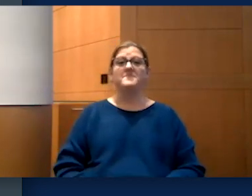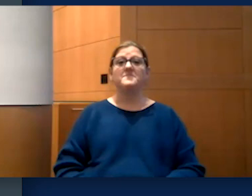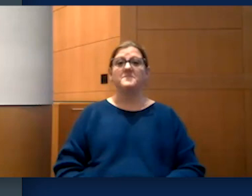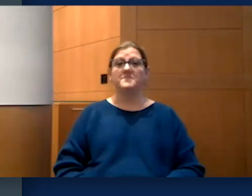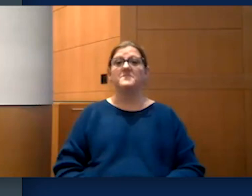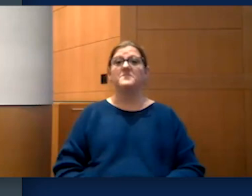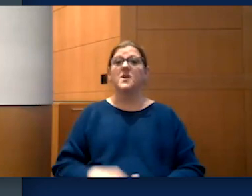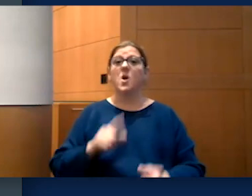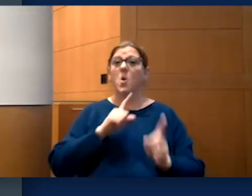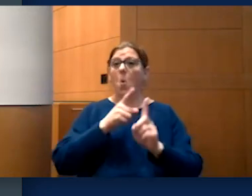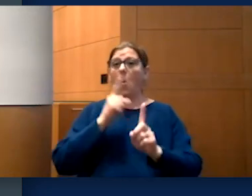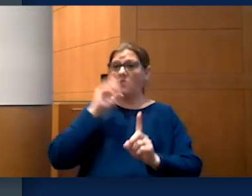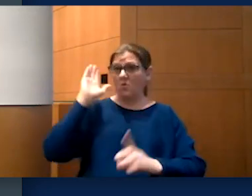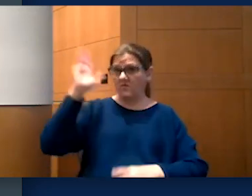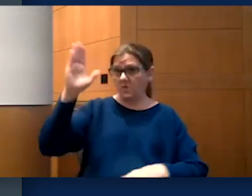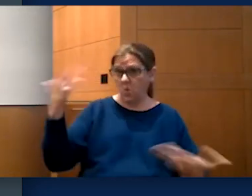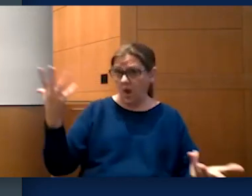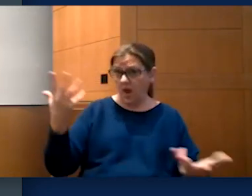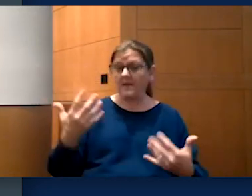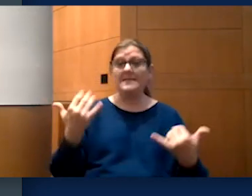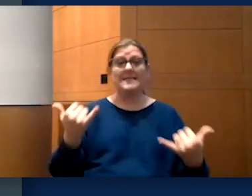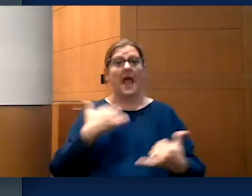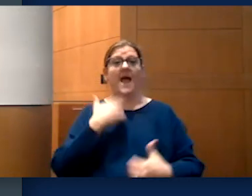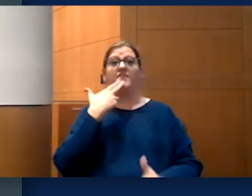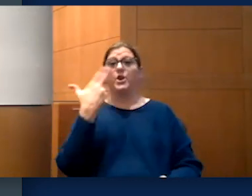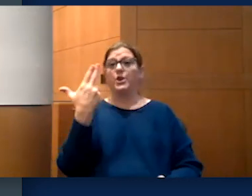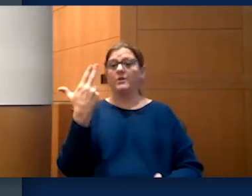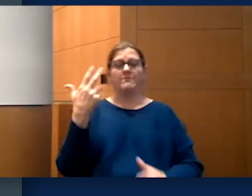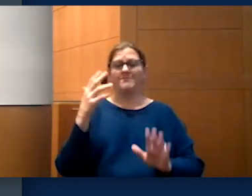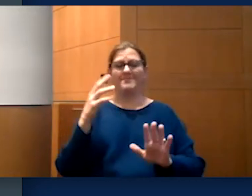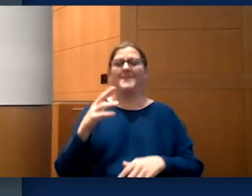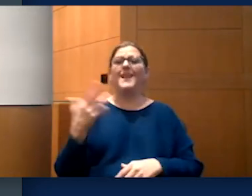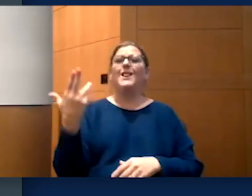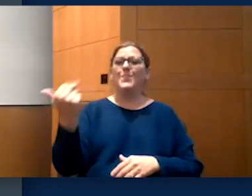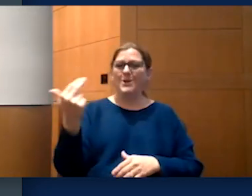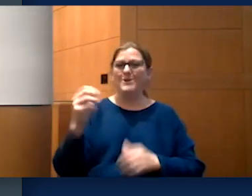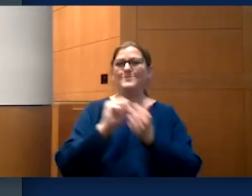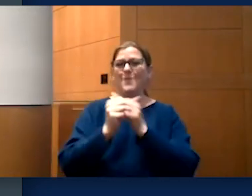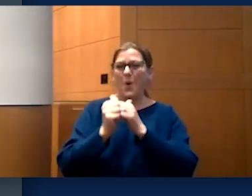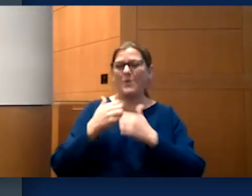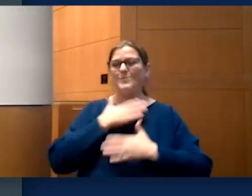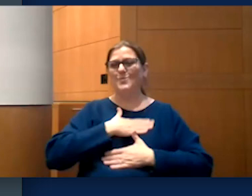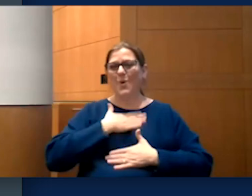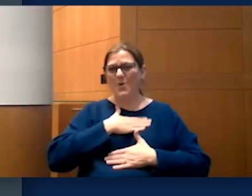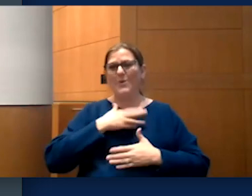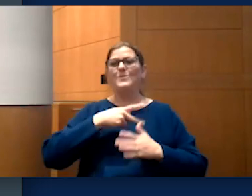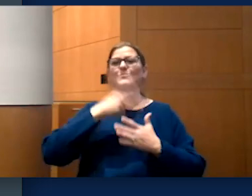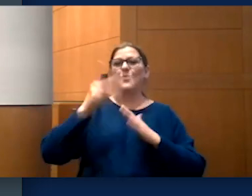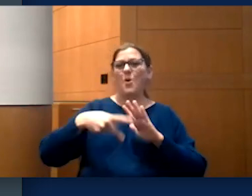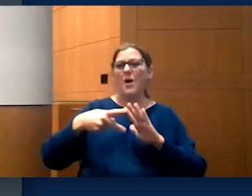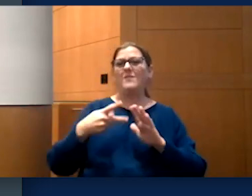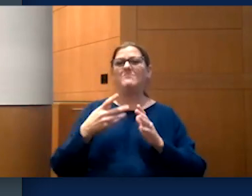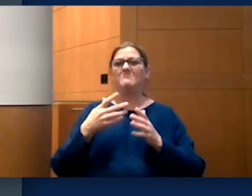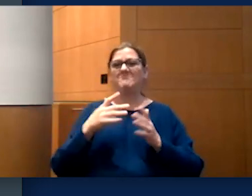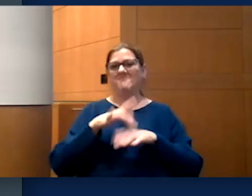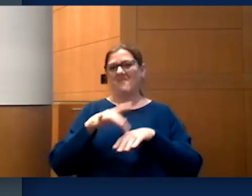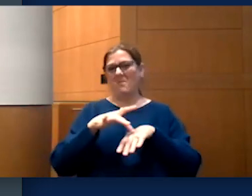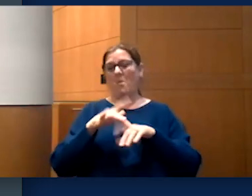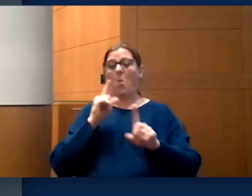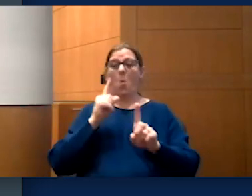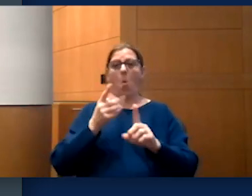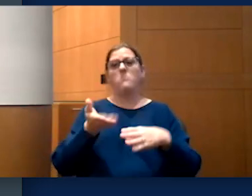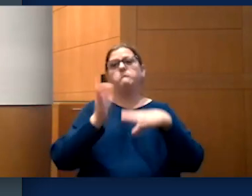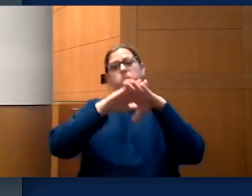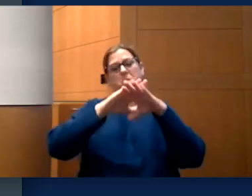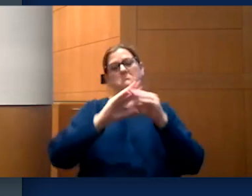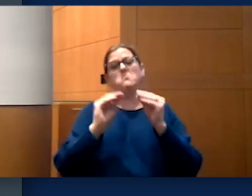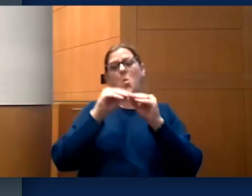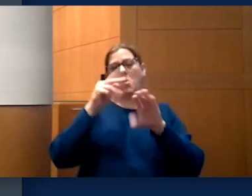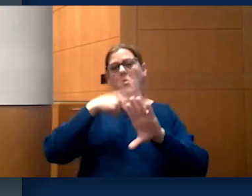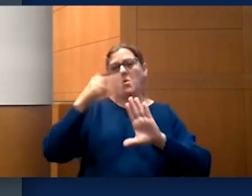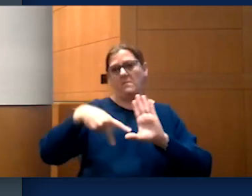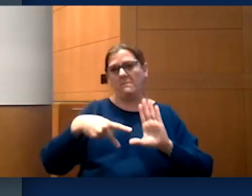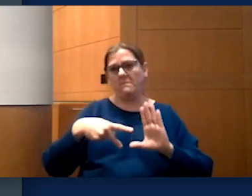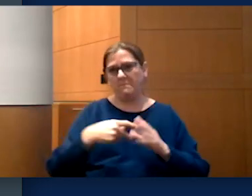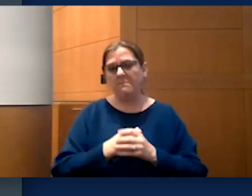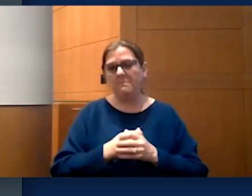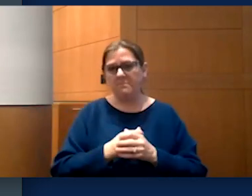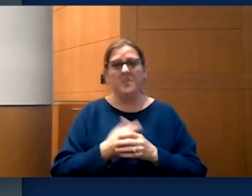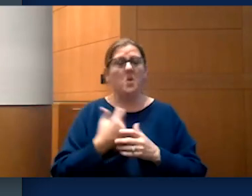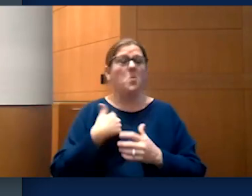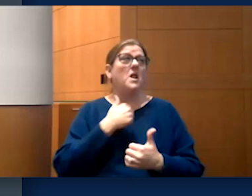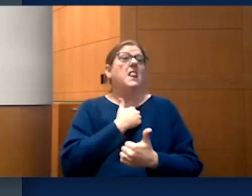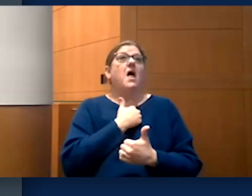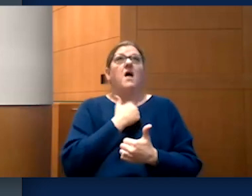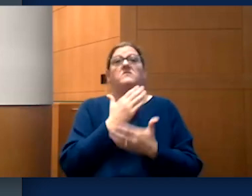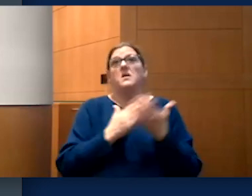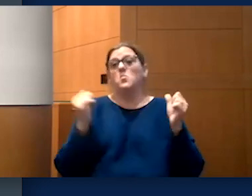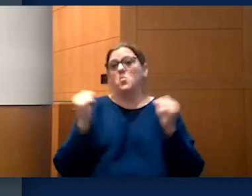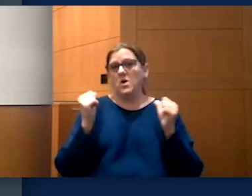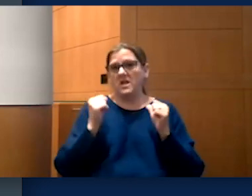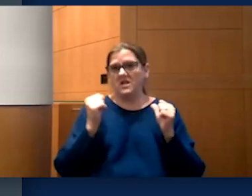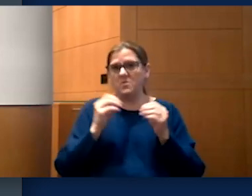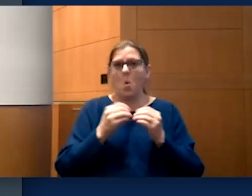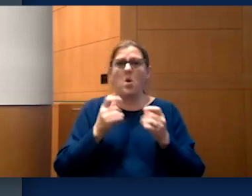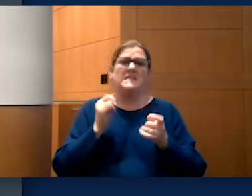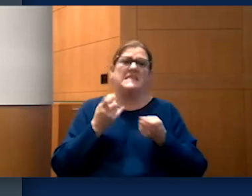So goals for the future. Right now we have 13 sports and leisure programs available. Our goals are to obviously increase our programs. So we would love to do some winter programming. Skiing